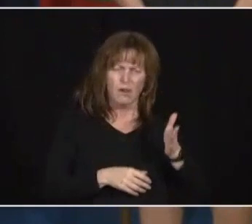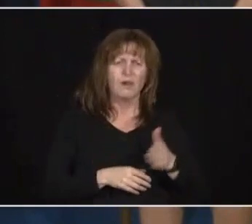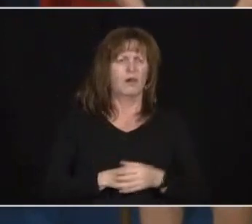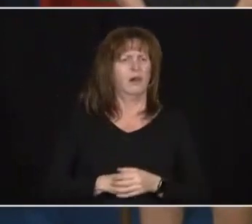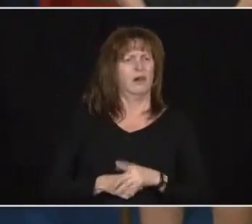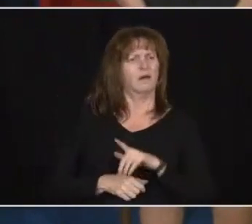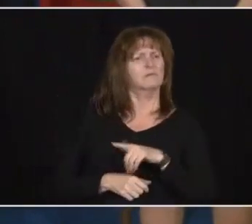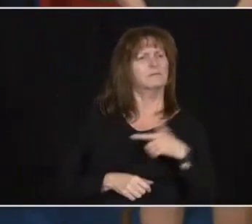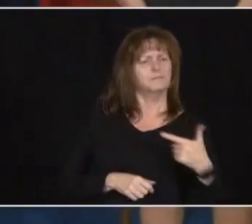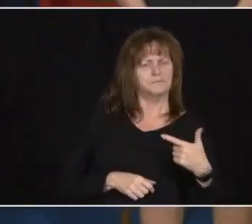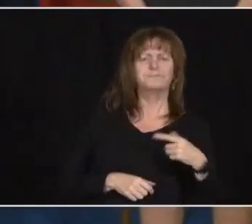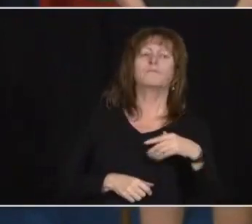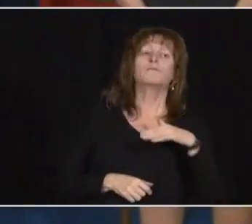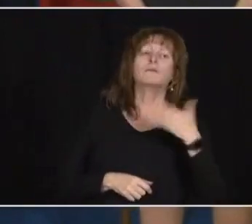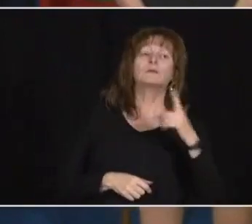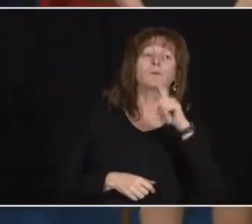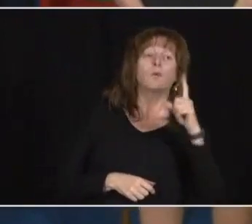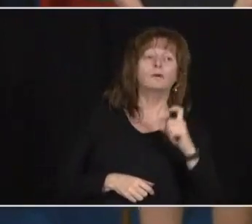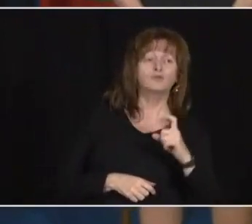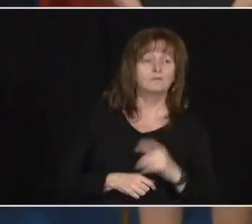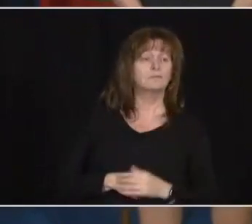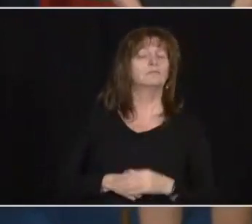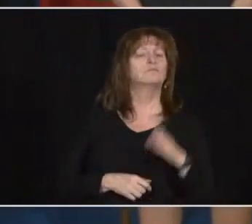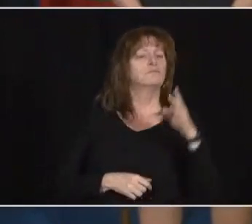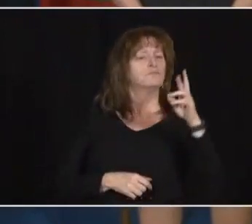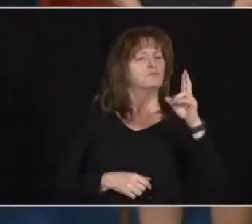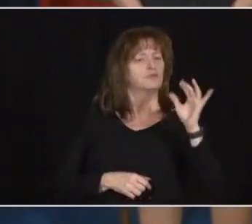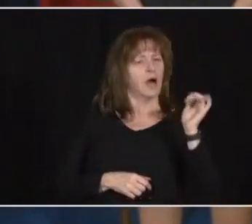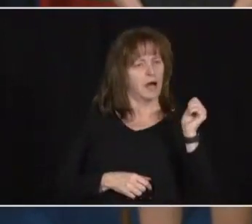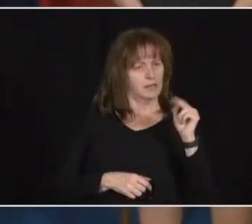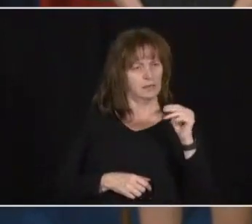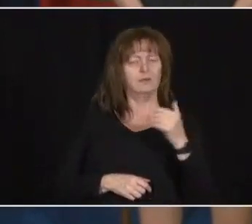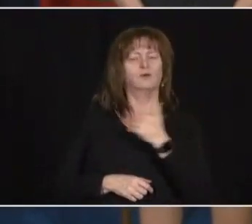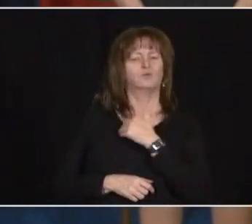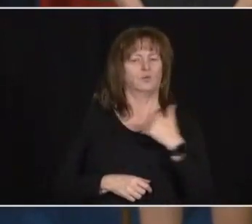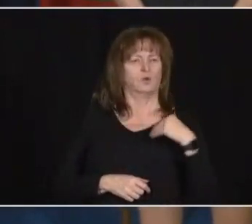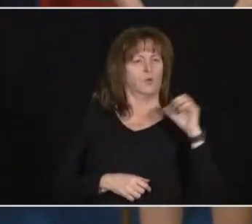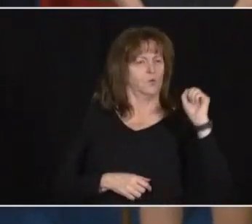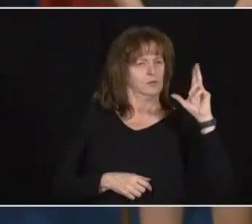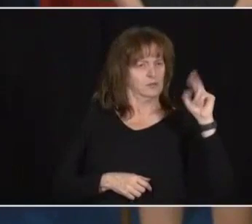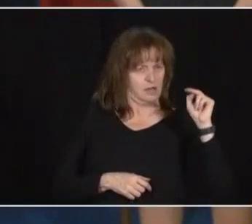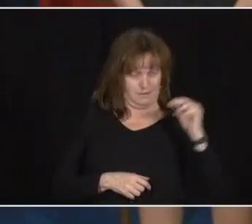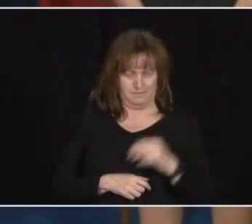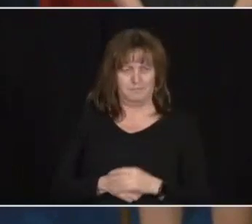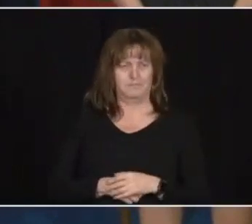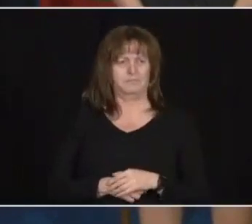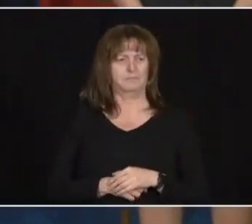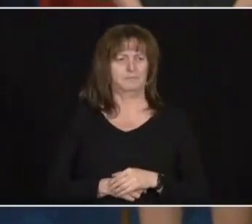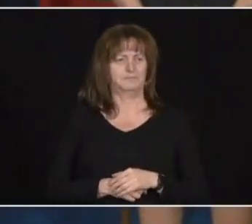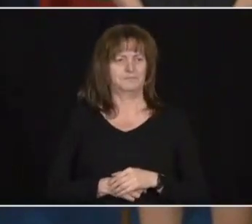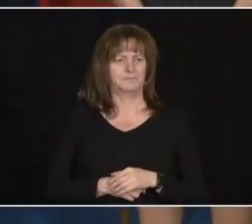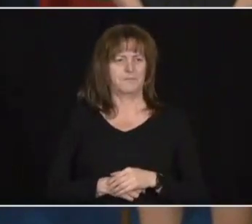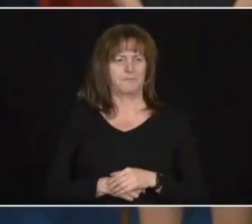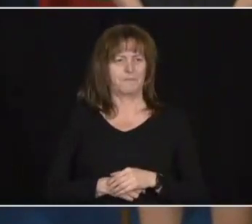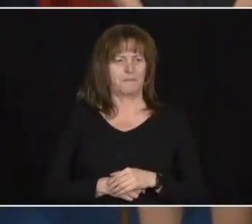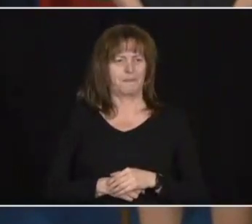from the Toronto Sun. REPORTER: Premier, your colleague Brian palster, the premier of Manitoba, has just